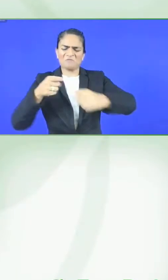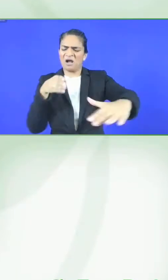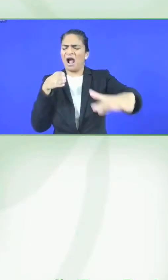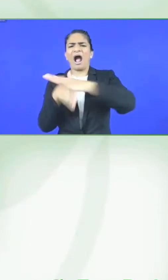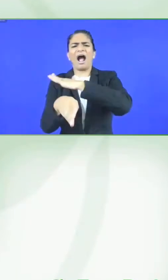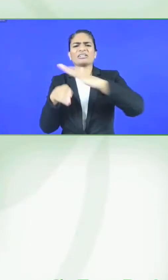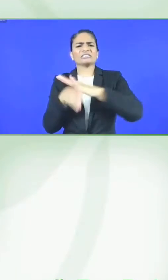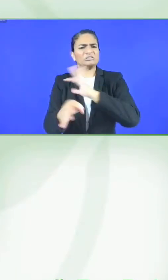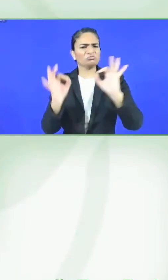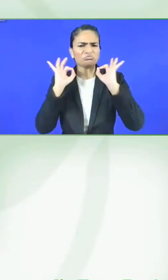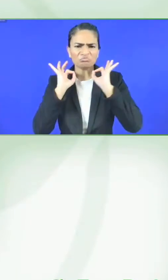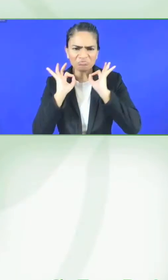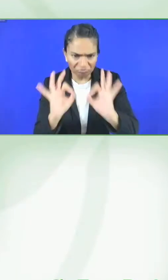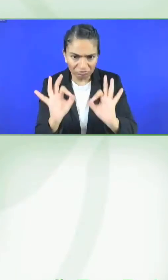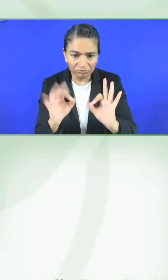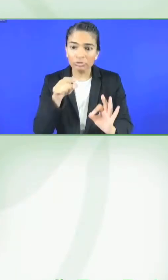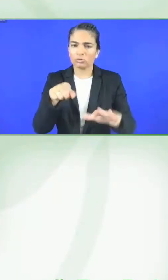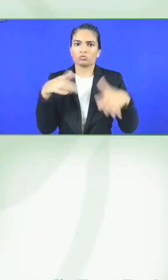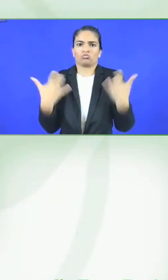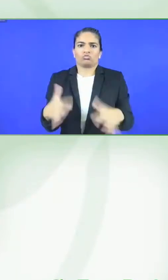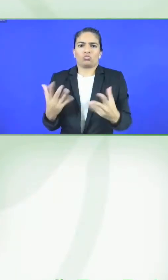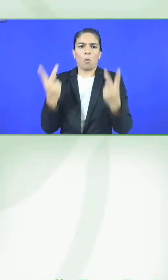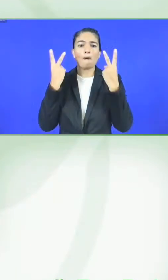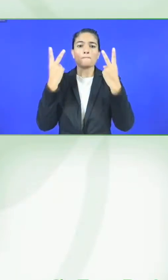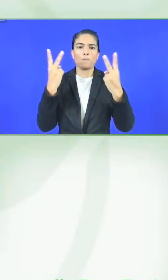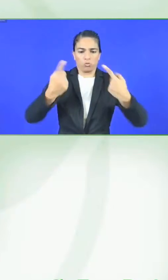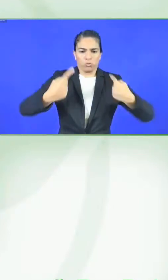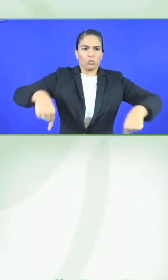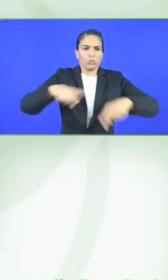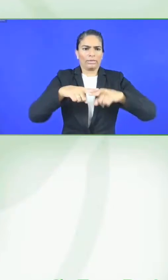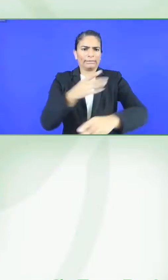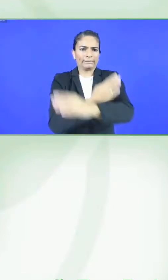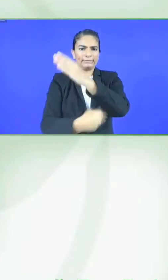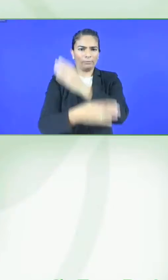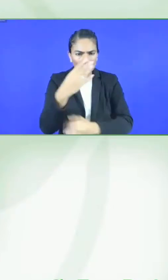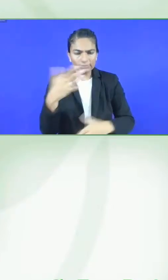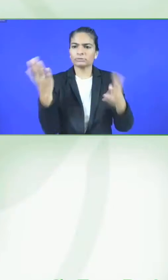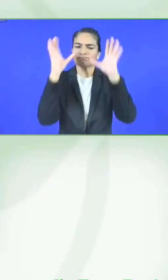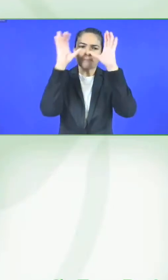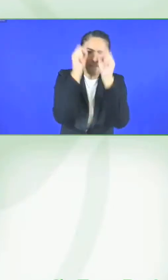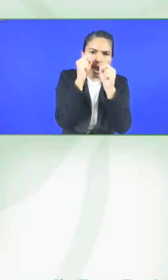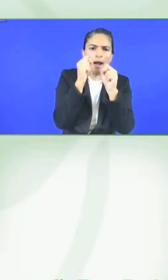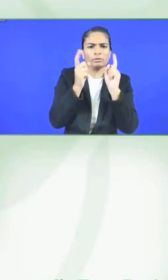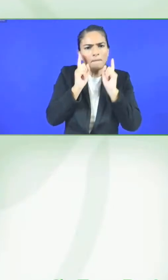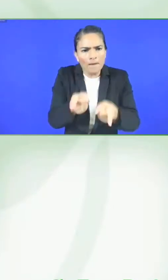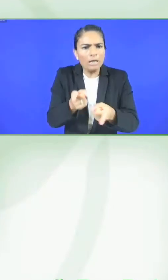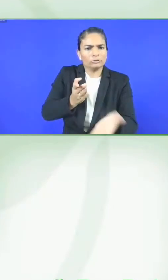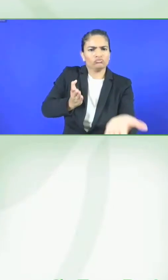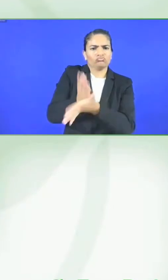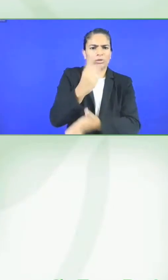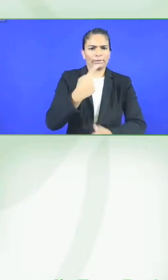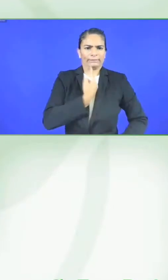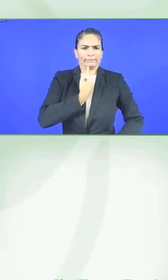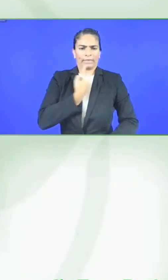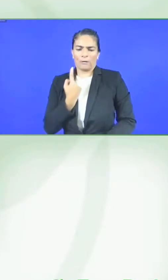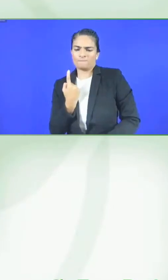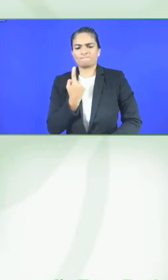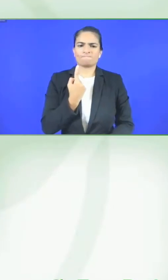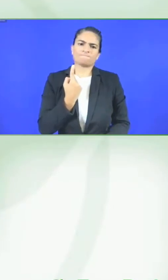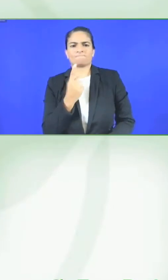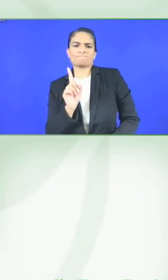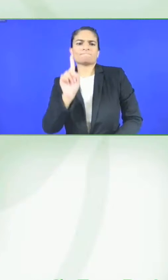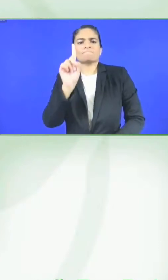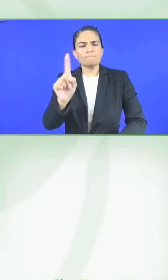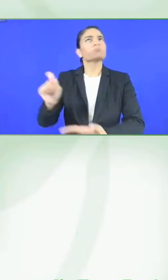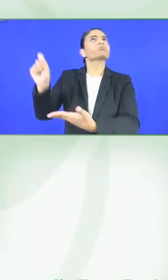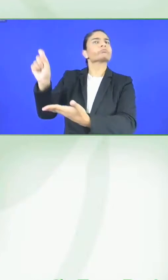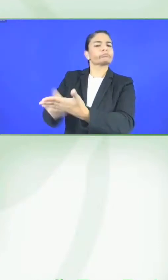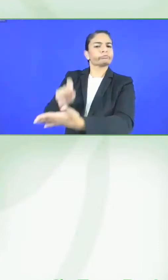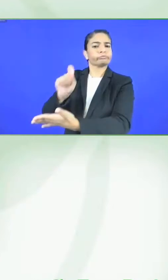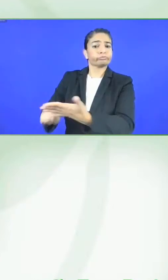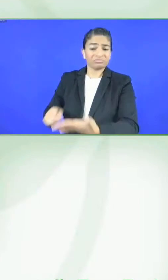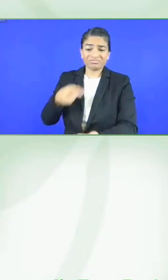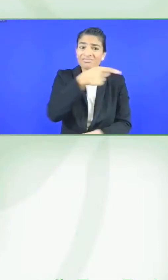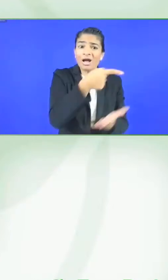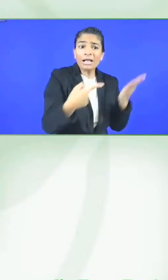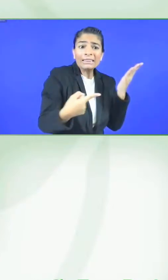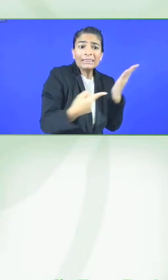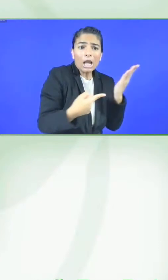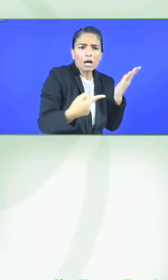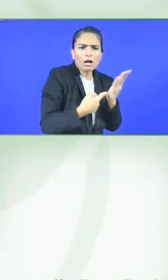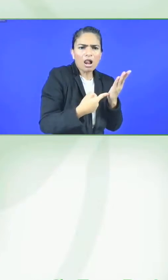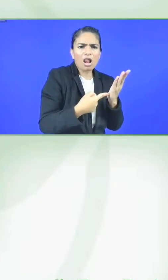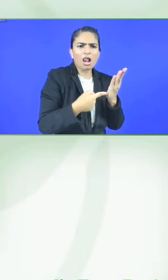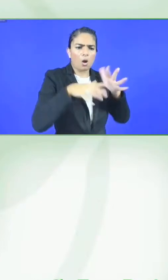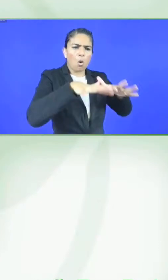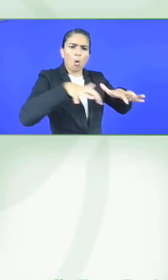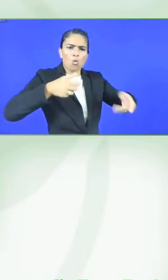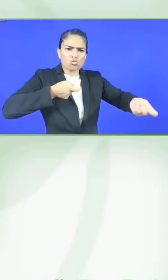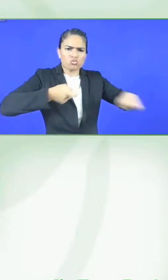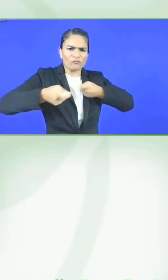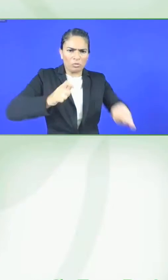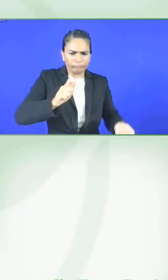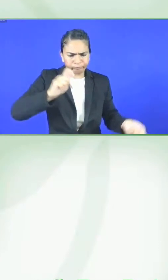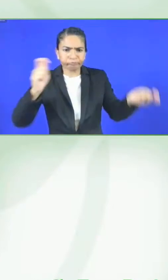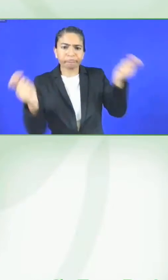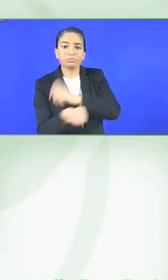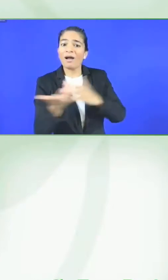signing and within 20 minutes we could carry on with our conference.